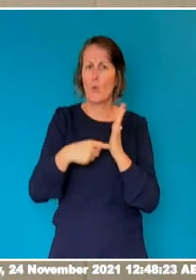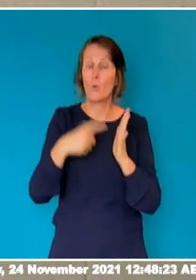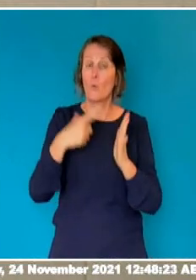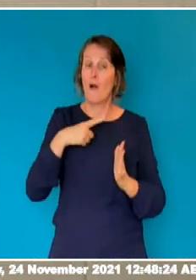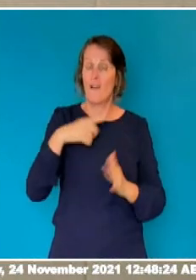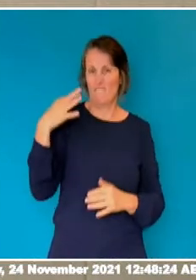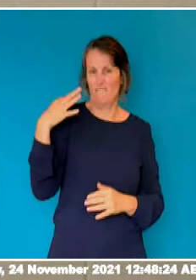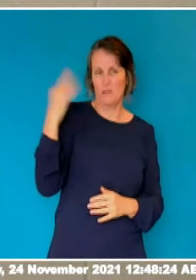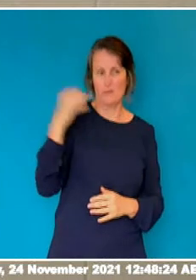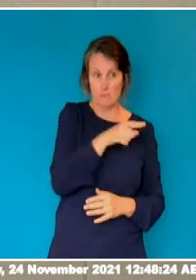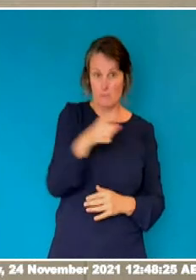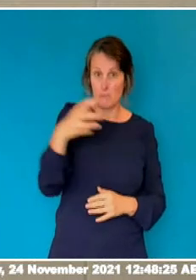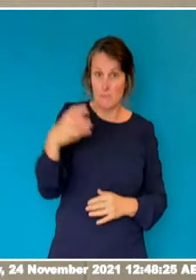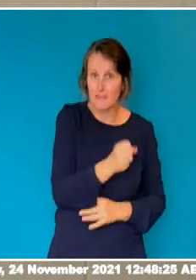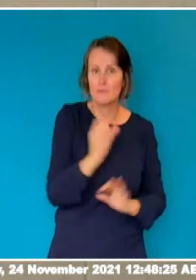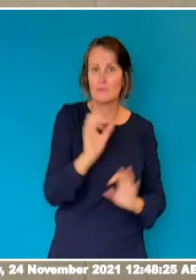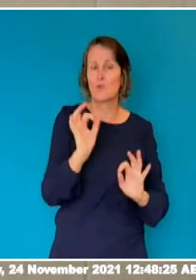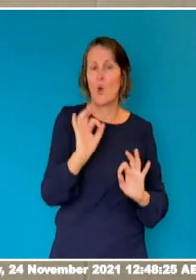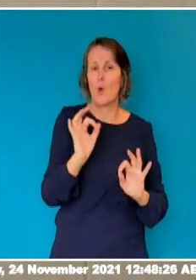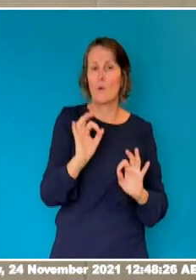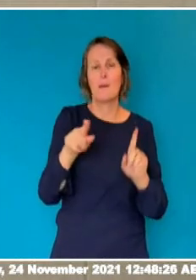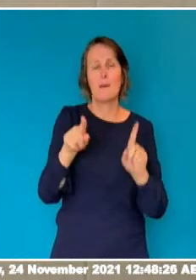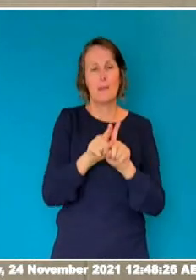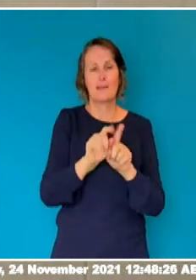think, secondly, the decentralised way in which it is being managed.